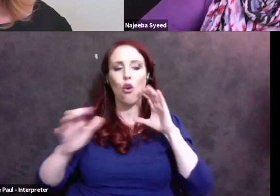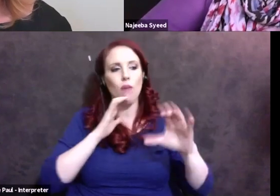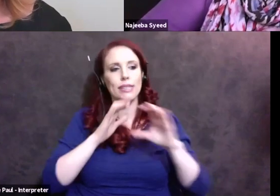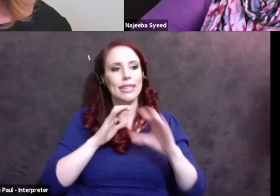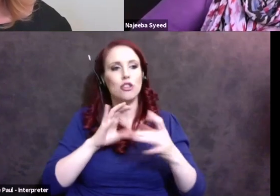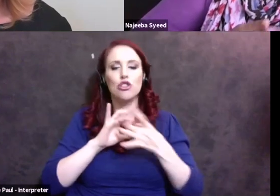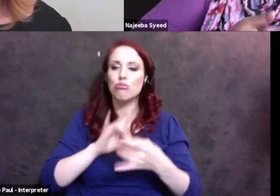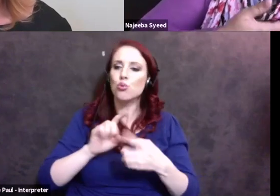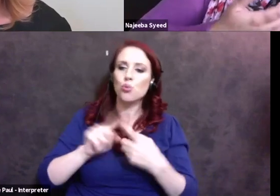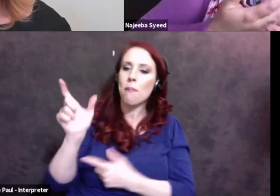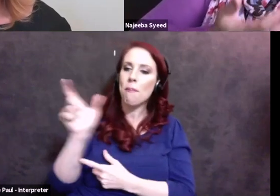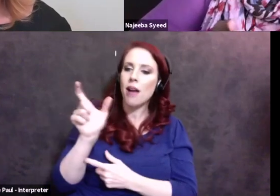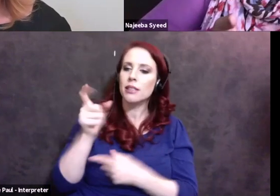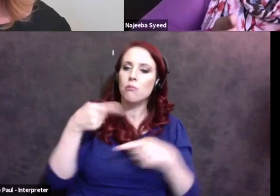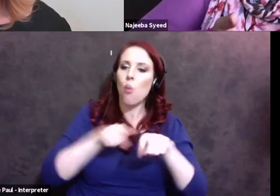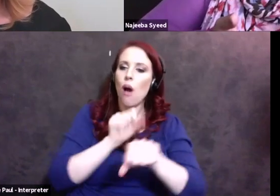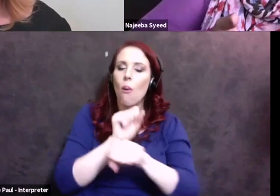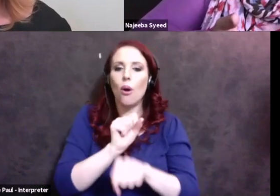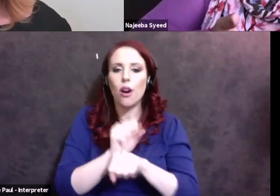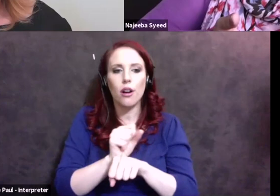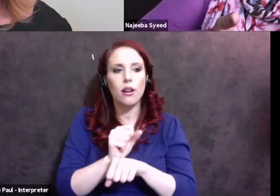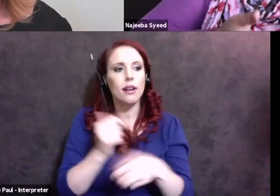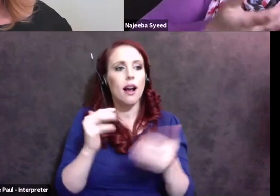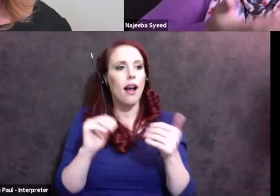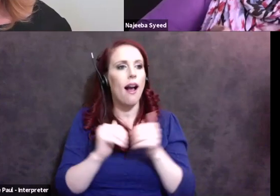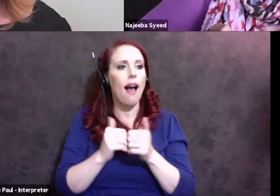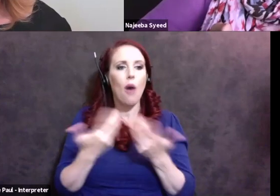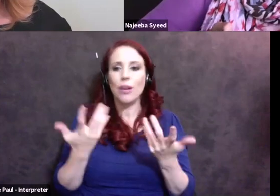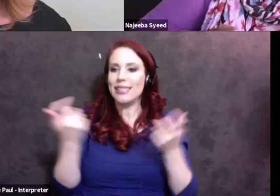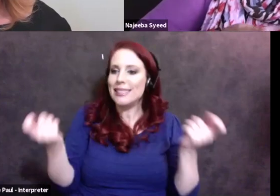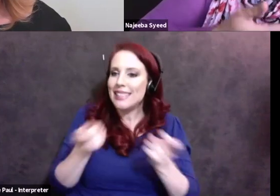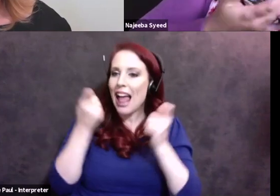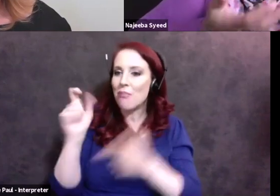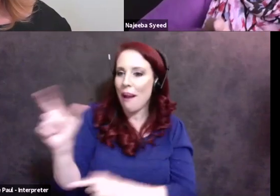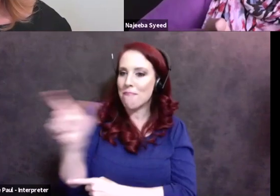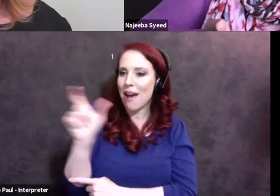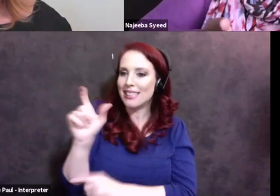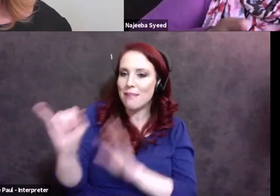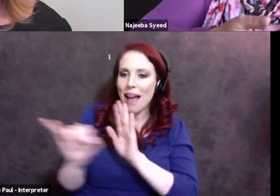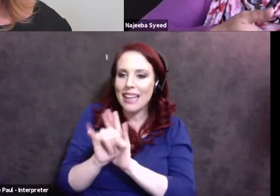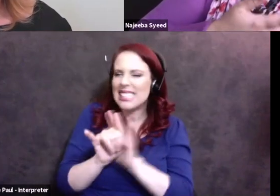workplace? What are ways that we celebrate that identity as we celebrate others and how do we look